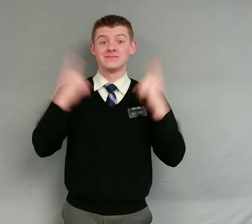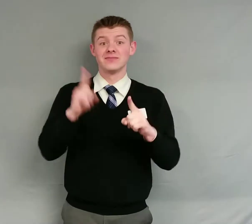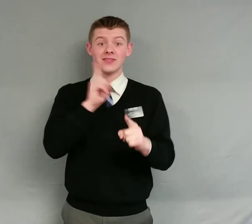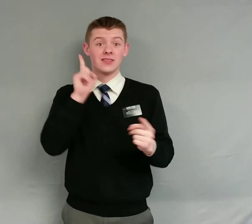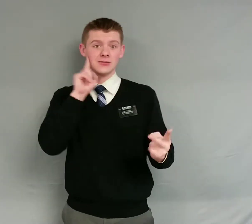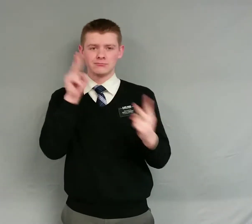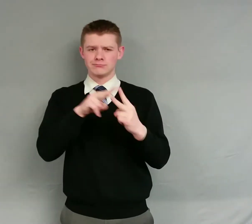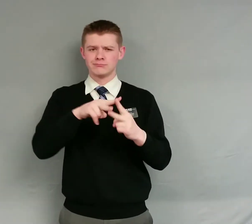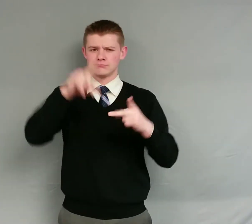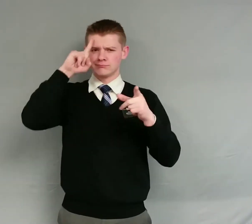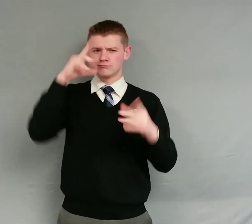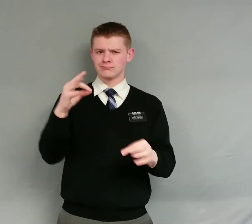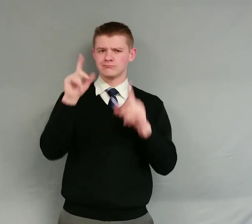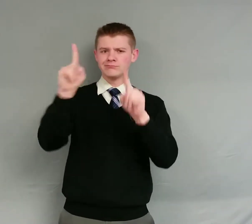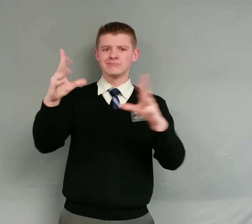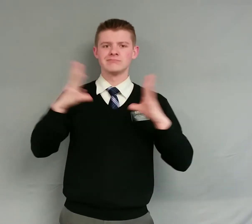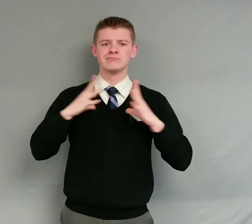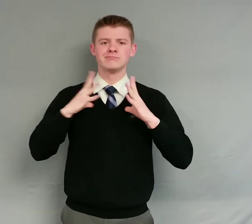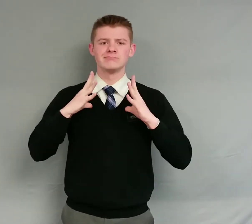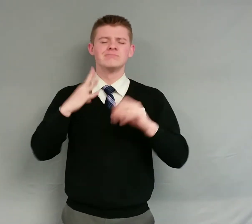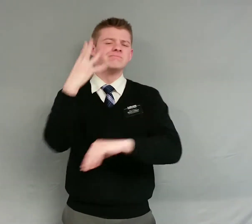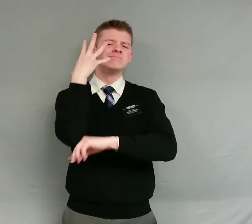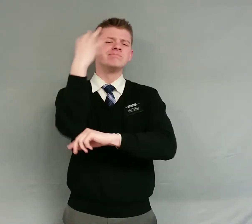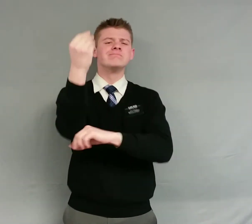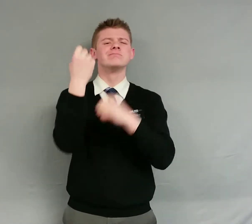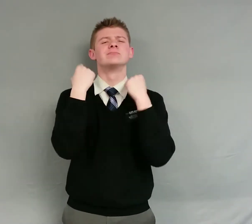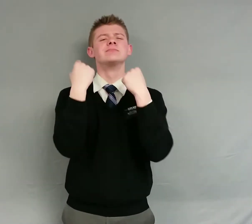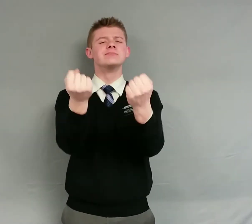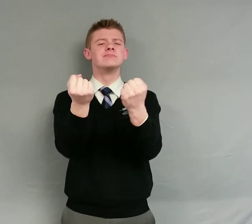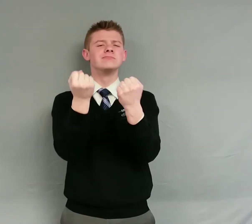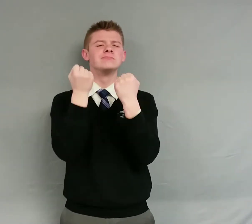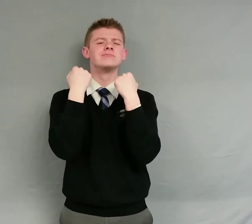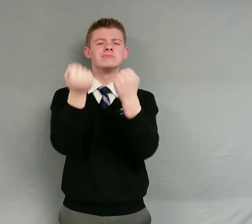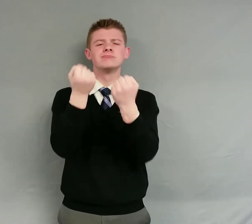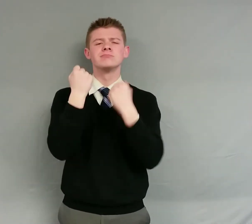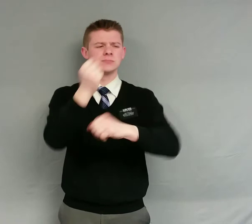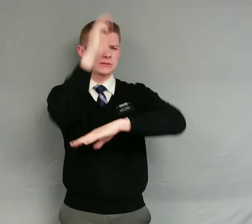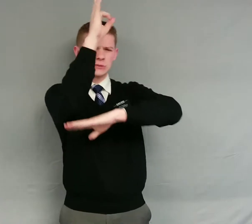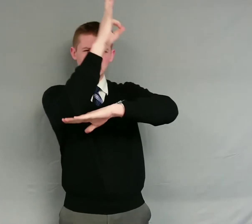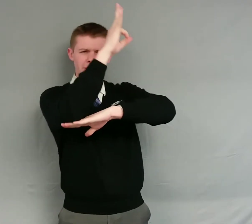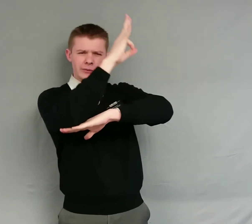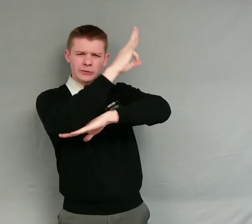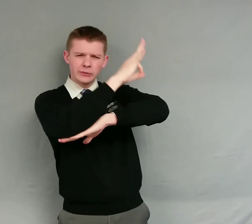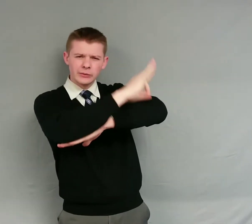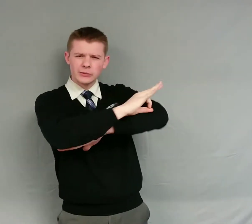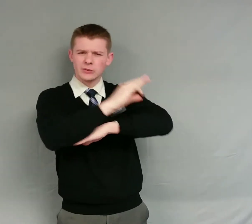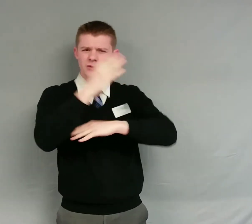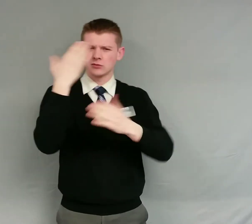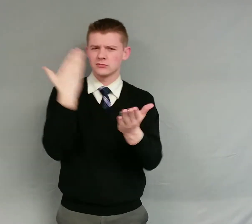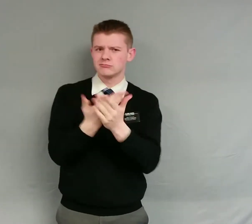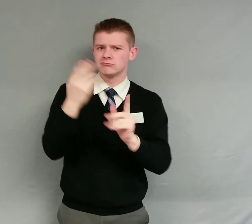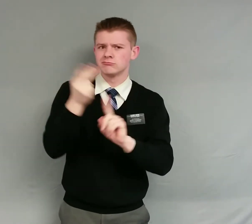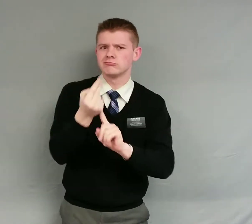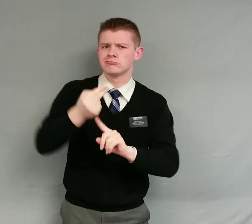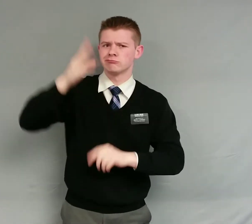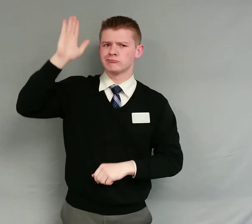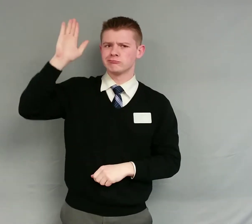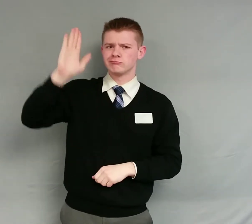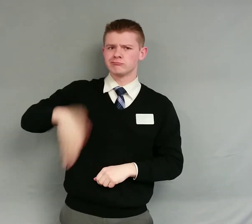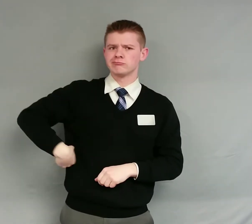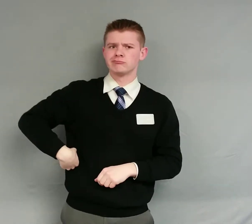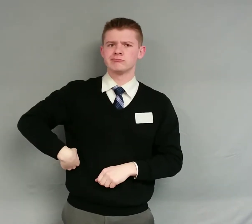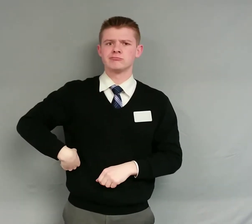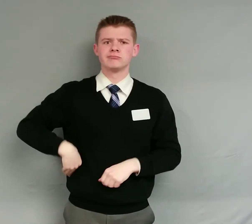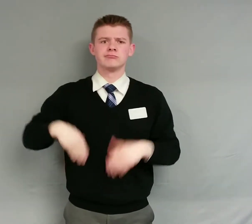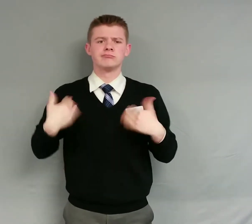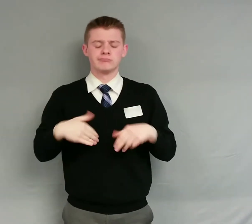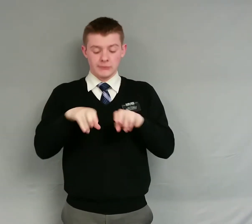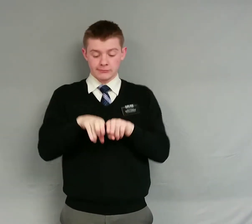A Deaf couple decided to go on a vacation. The drive was long and, by the time they got to the hotel, it was pretty late.